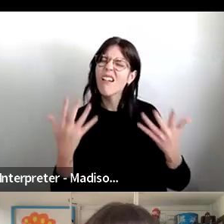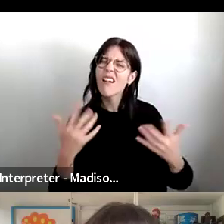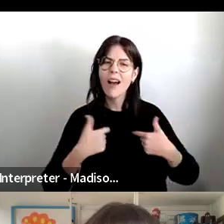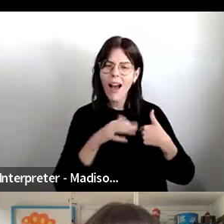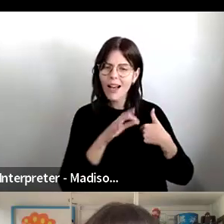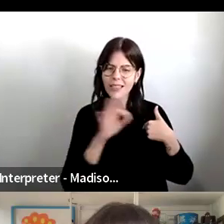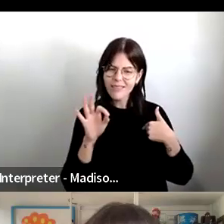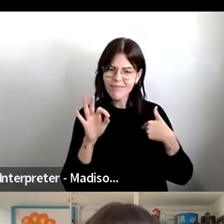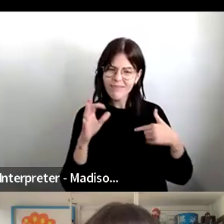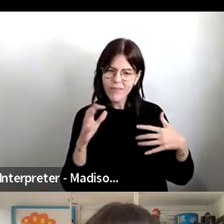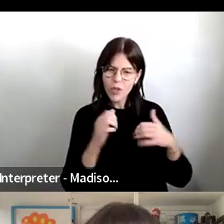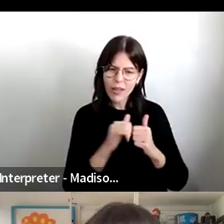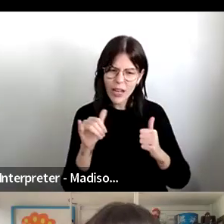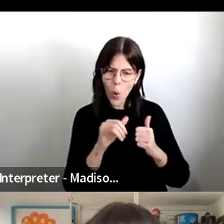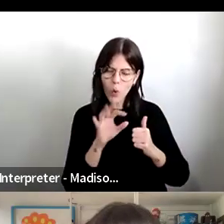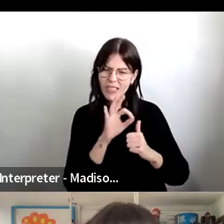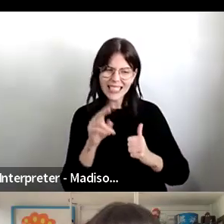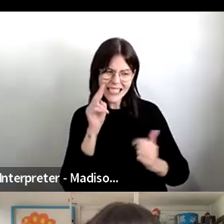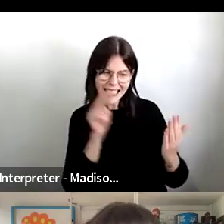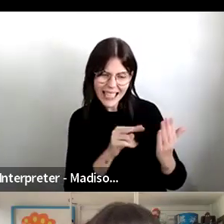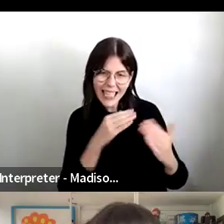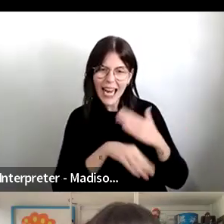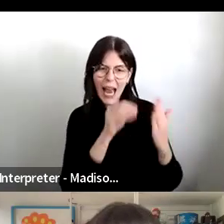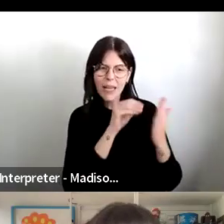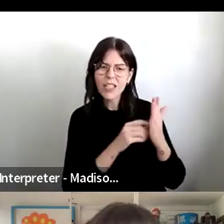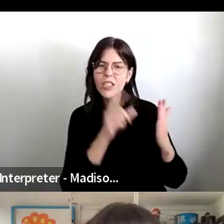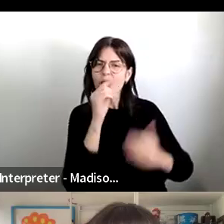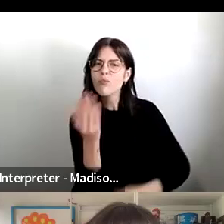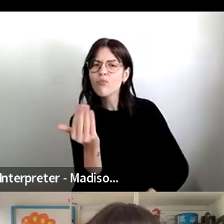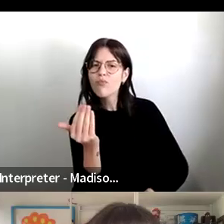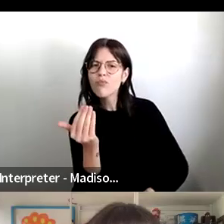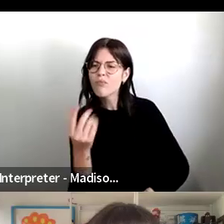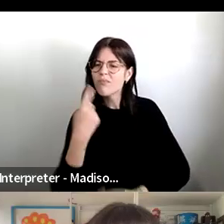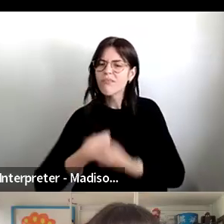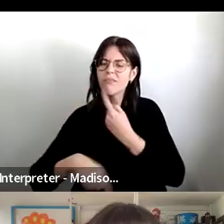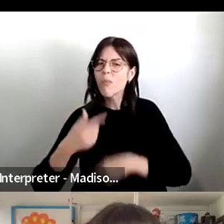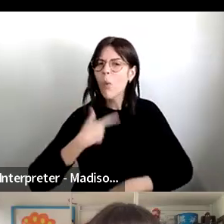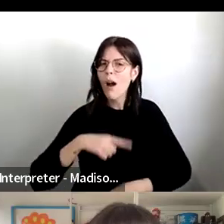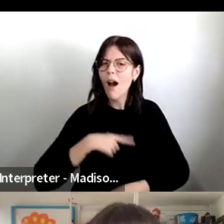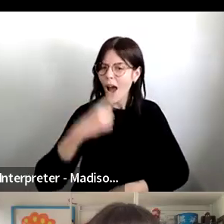up in the application. Could you share more about why you think that? Why must've missed something,